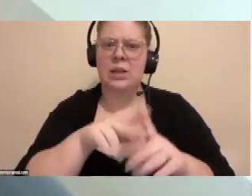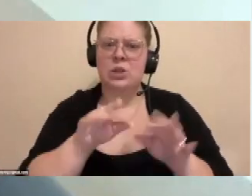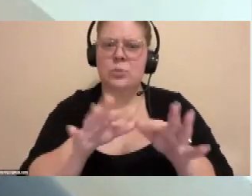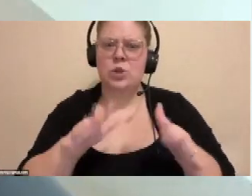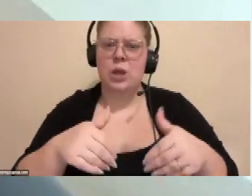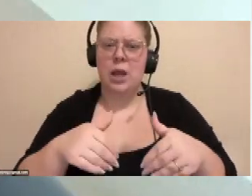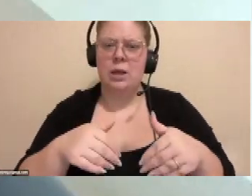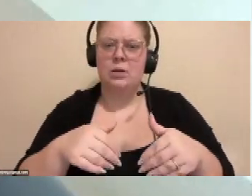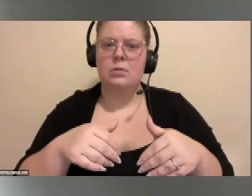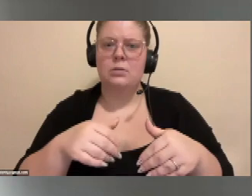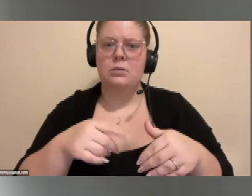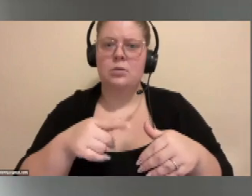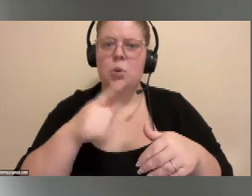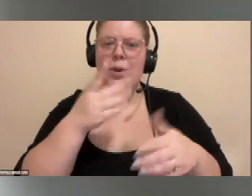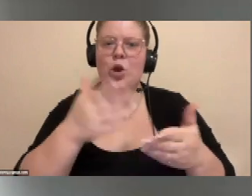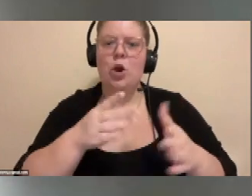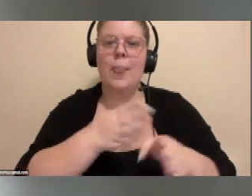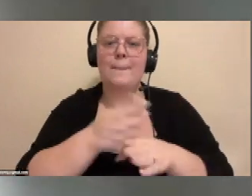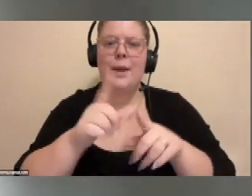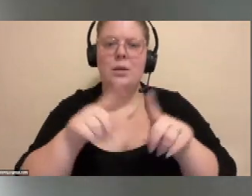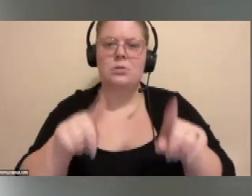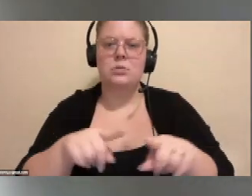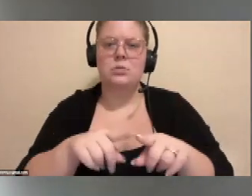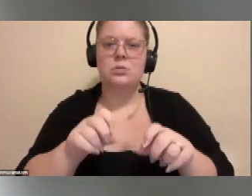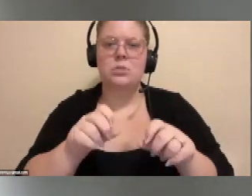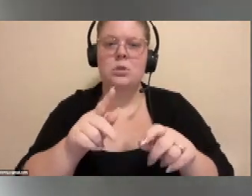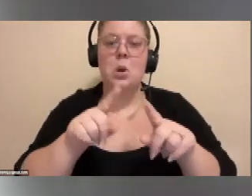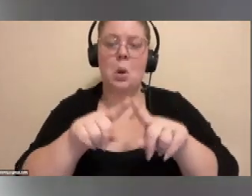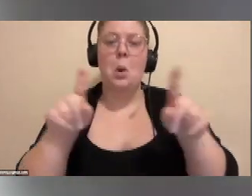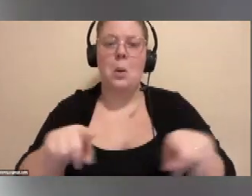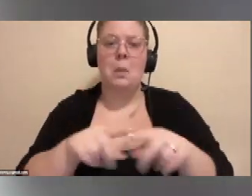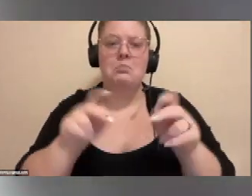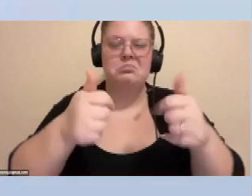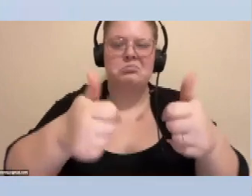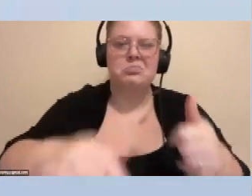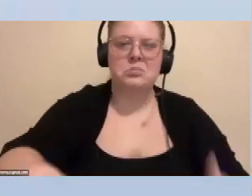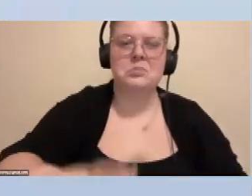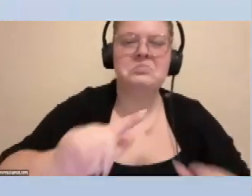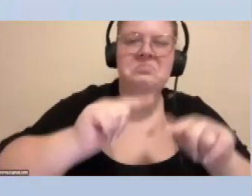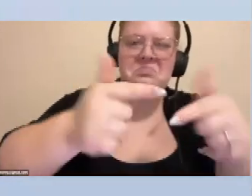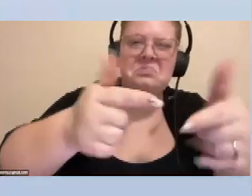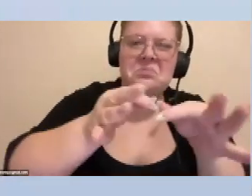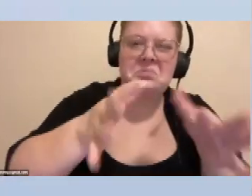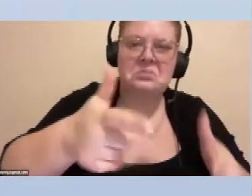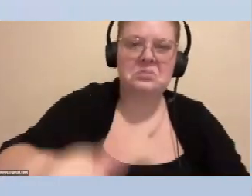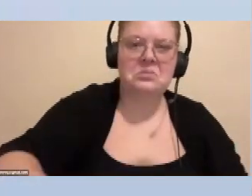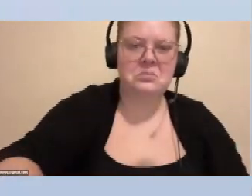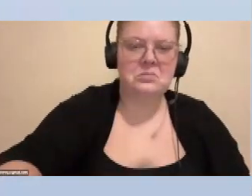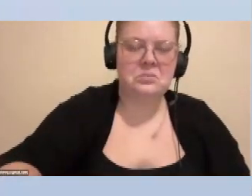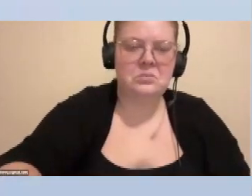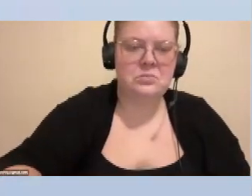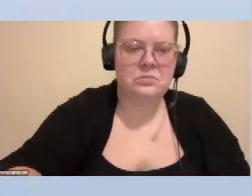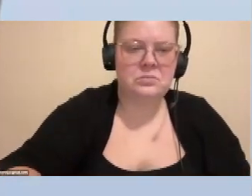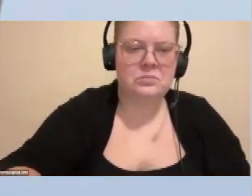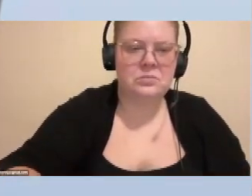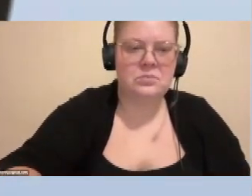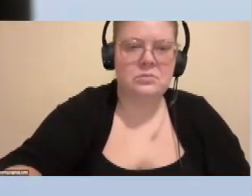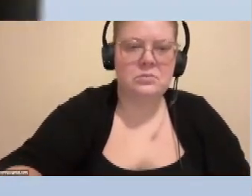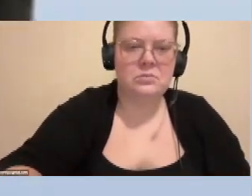Hi, this is Silvia. And I'm a woman with short gray,